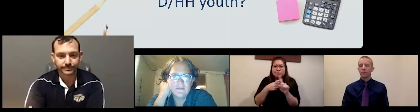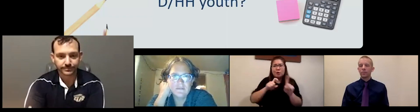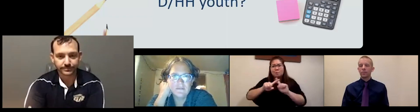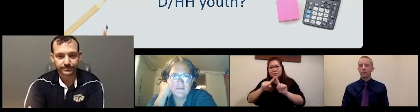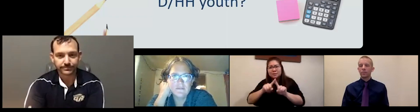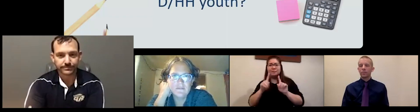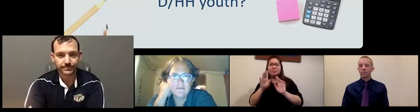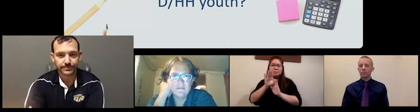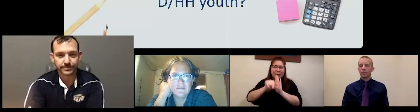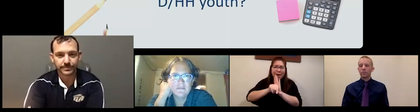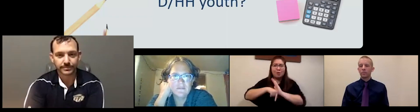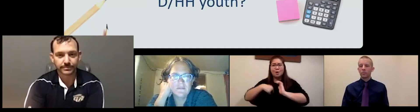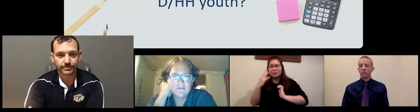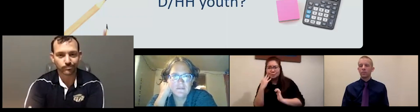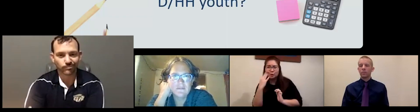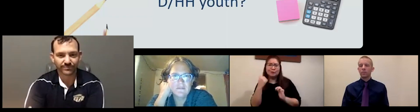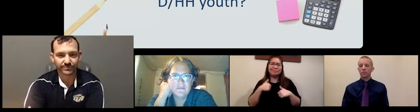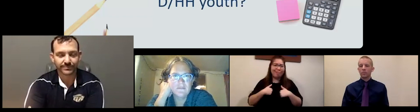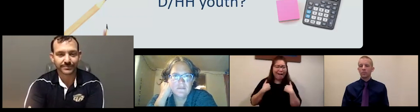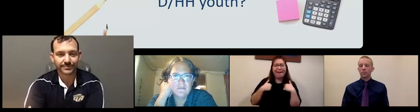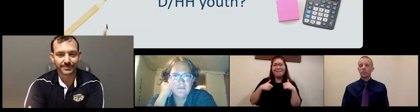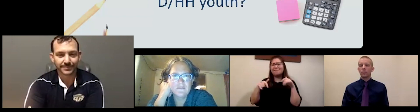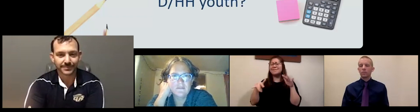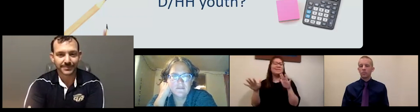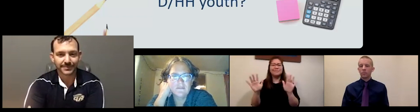from different backgrounds, experiences, life…